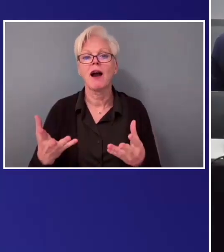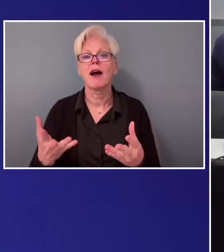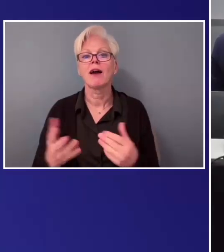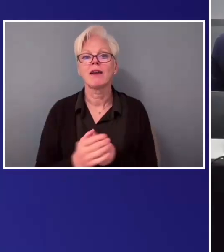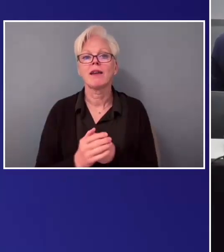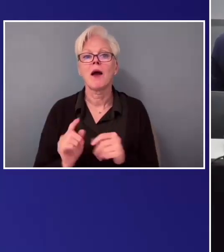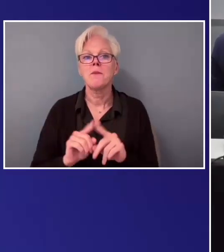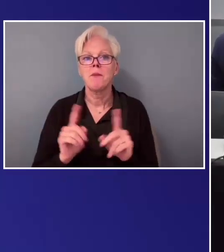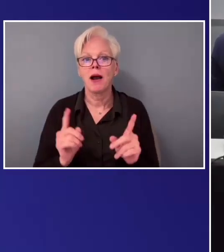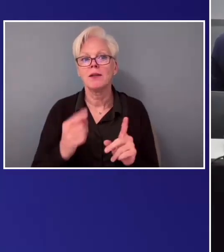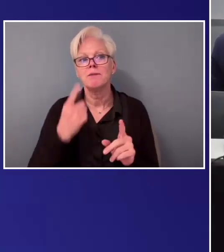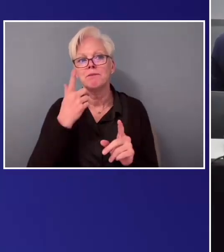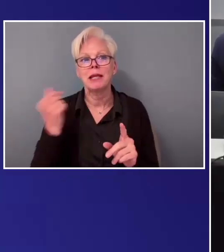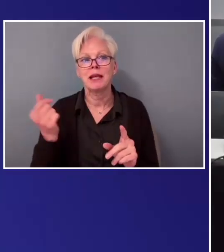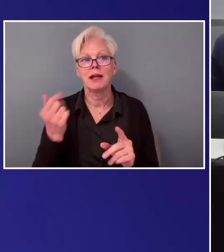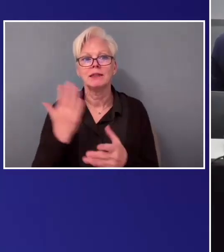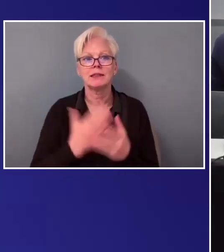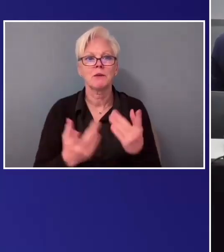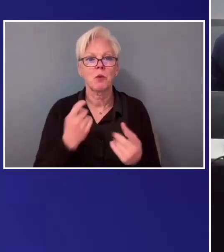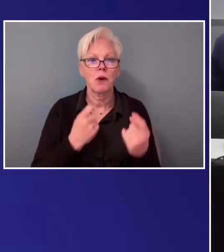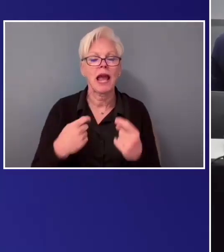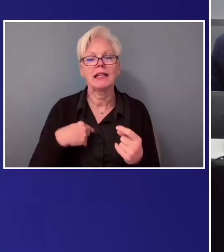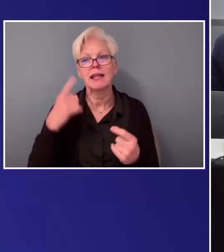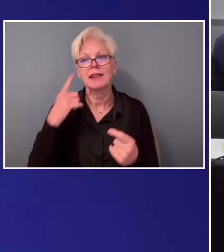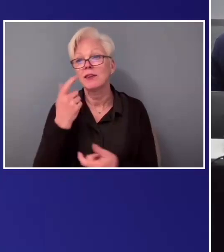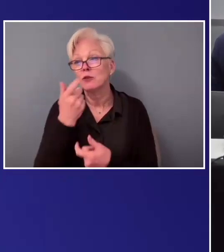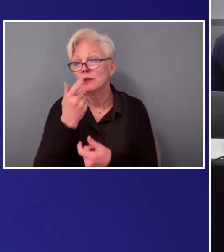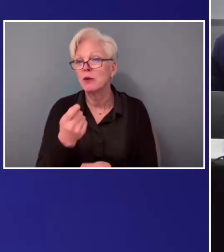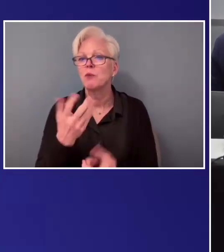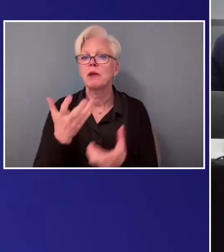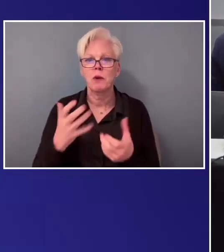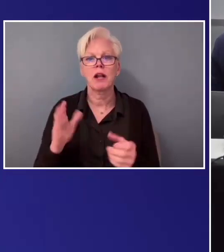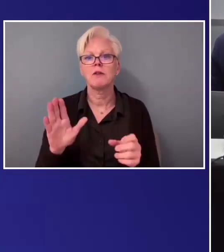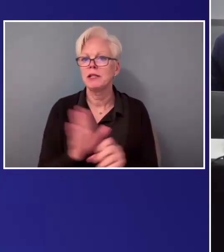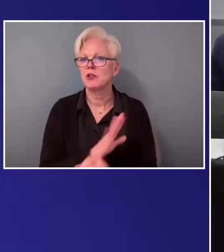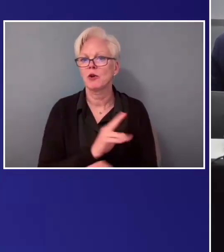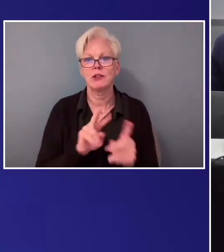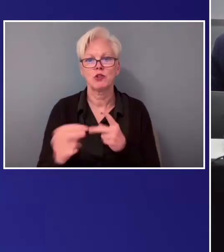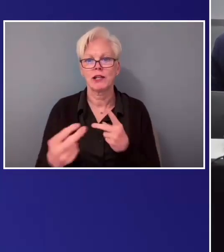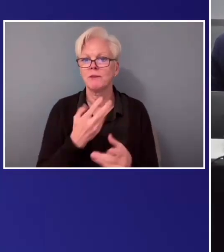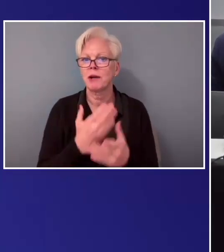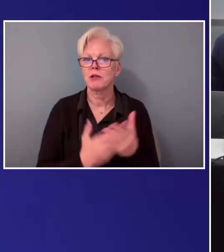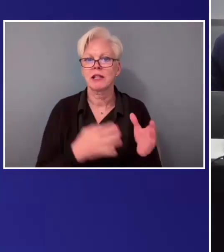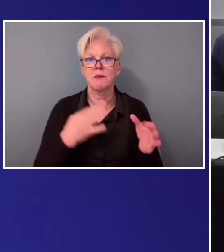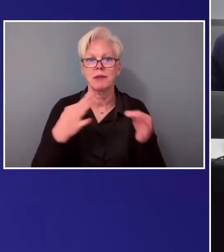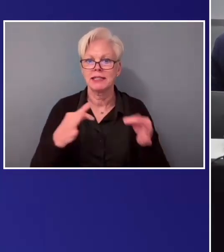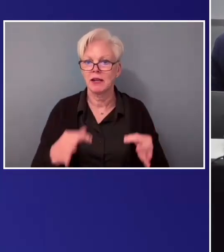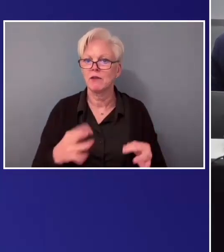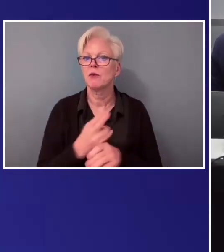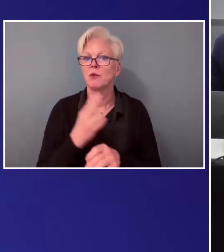But since we got some questions and I think there's interest, we want to be totally transparent about some of these definitions that we're using around working and